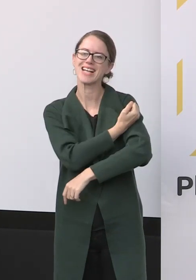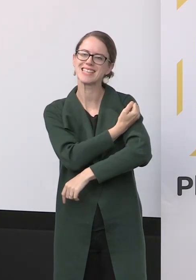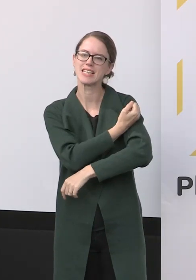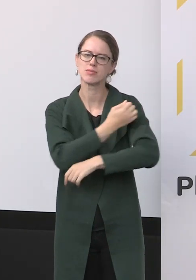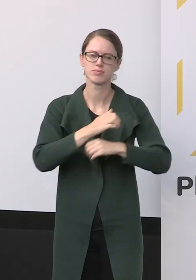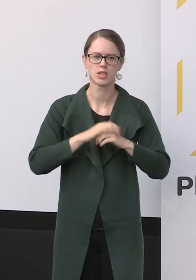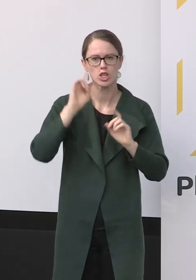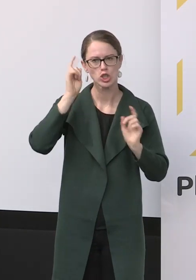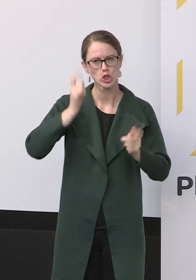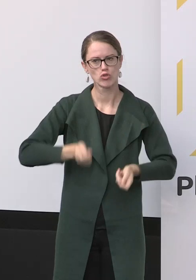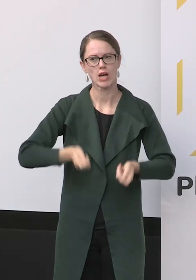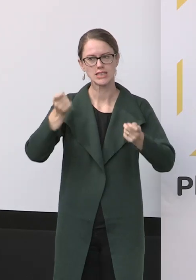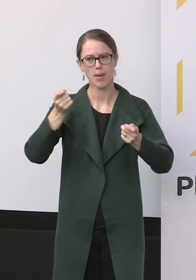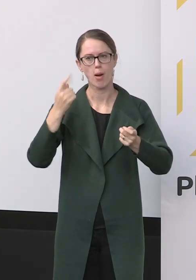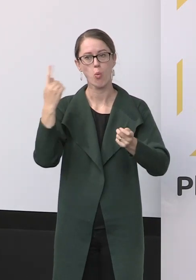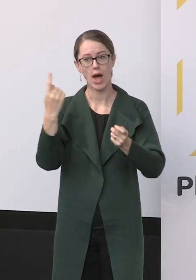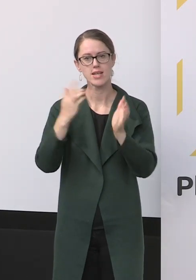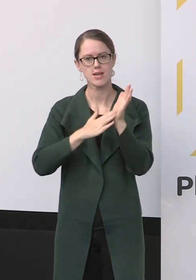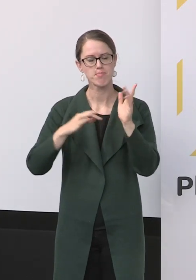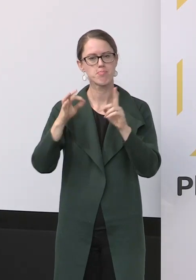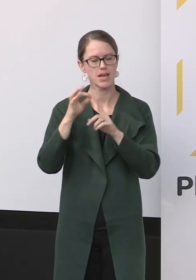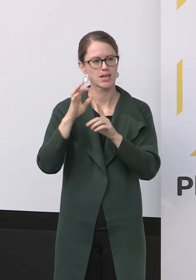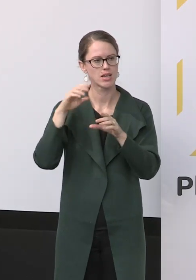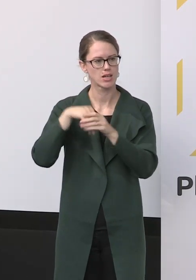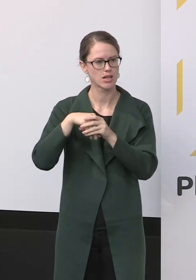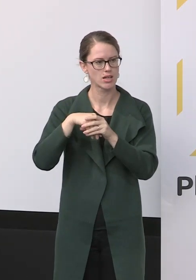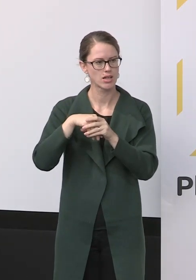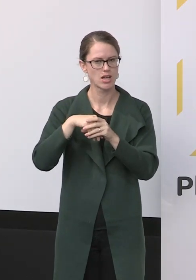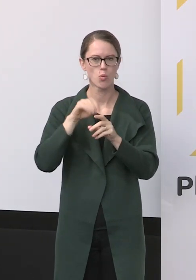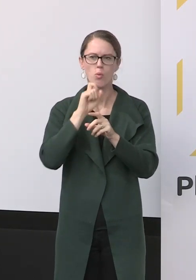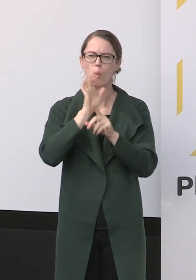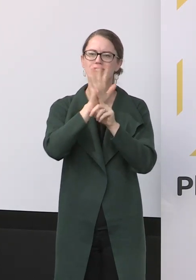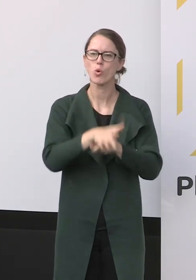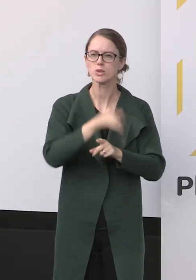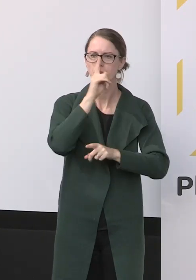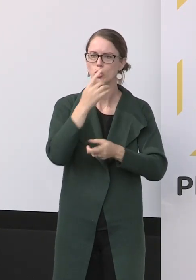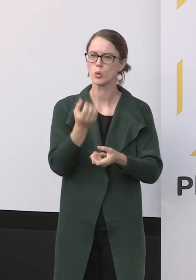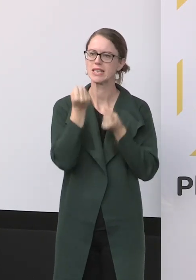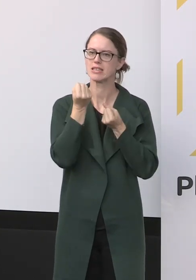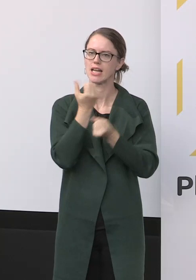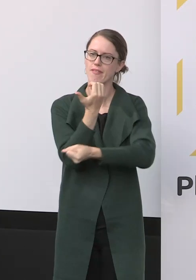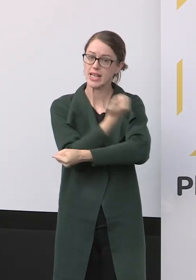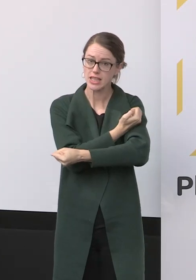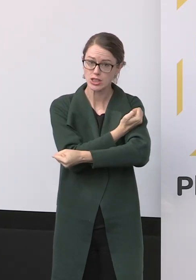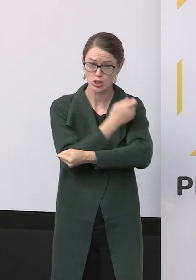updated, we'll make sure they are. Final question? On the vaccine strategy, there's been am concern raised including by a Member of